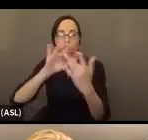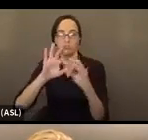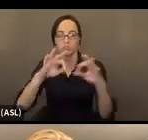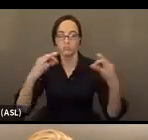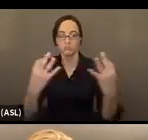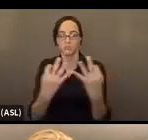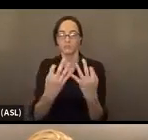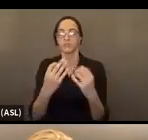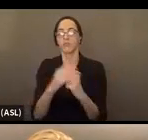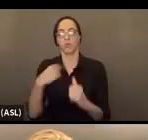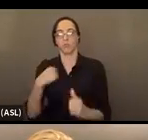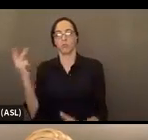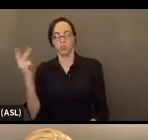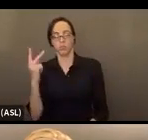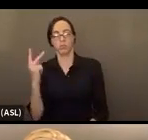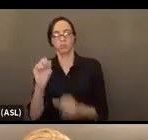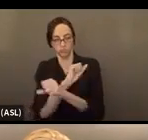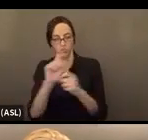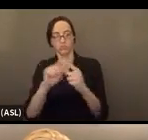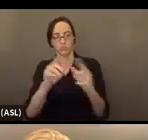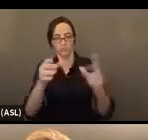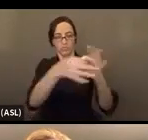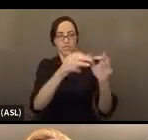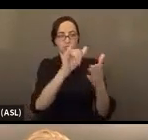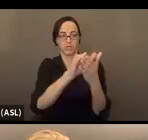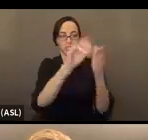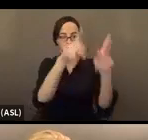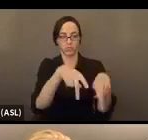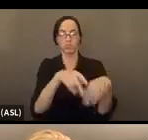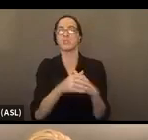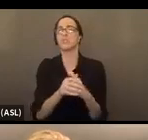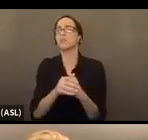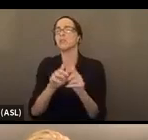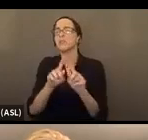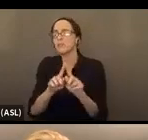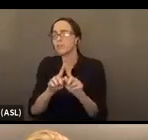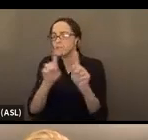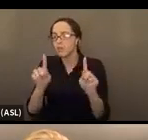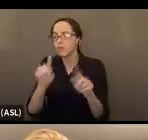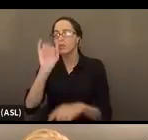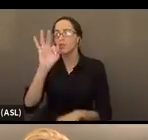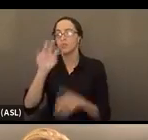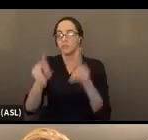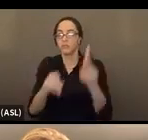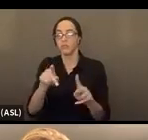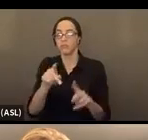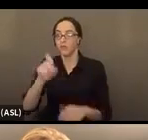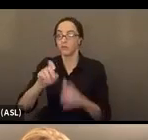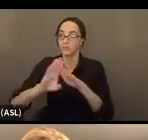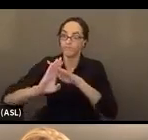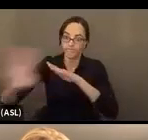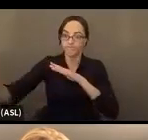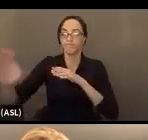they know where they're going to be evacuating to or what their plan is during a disaster